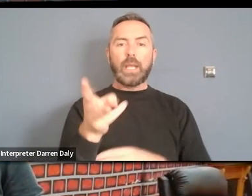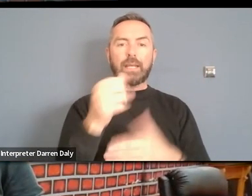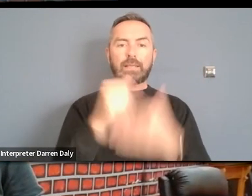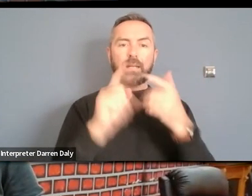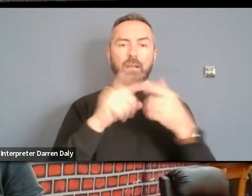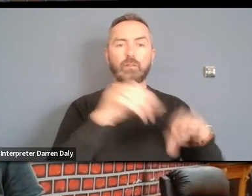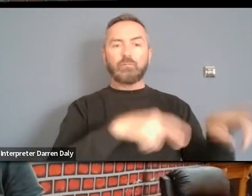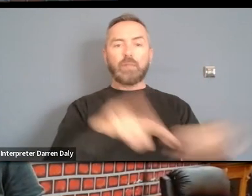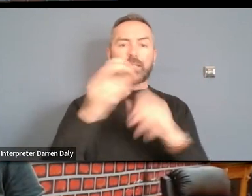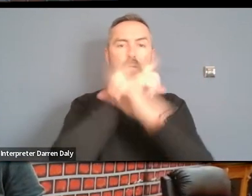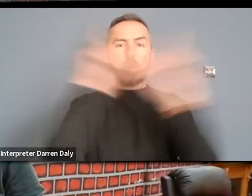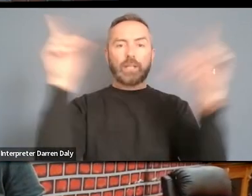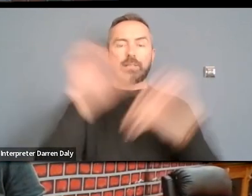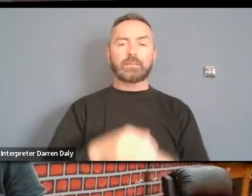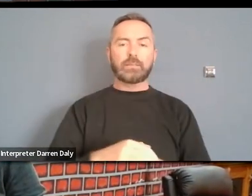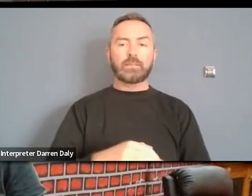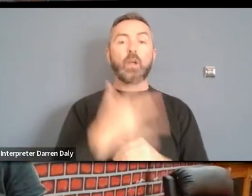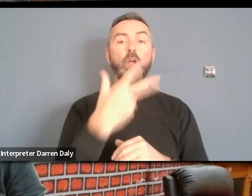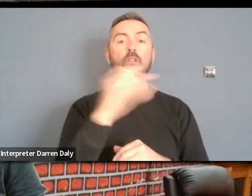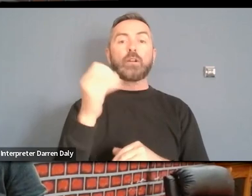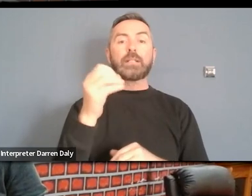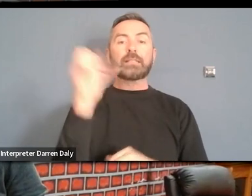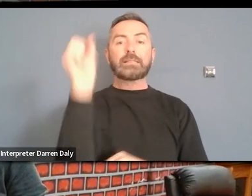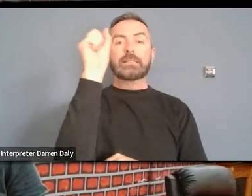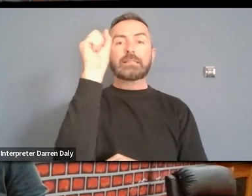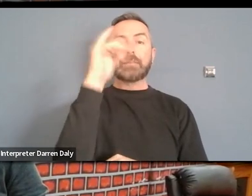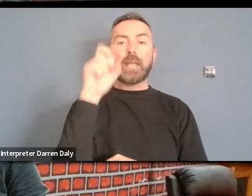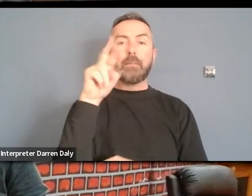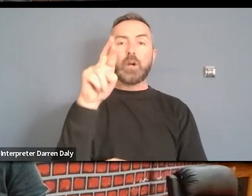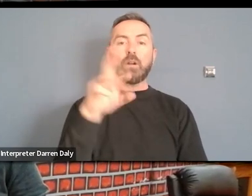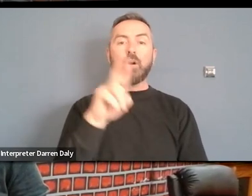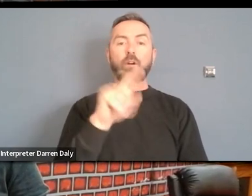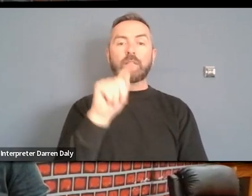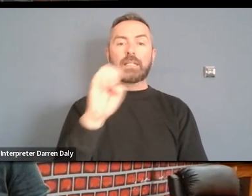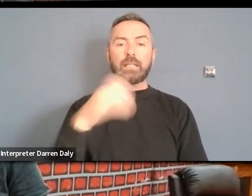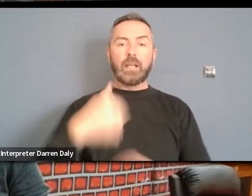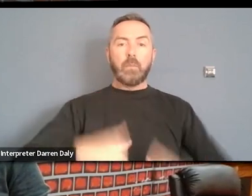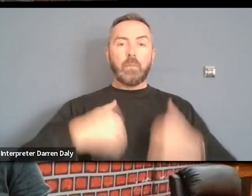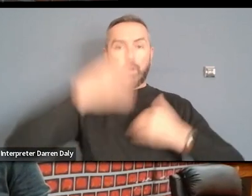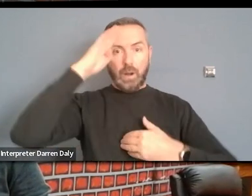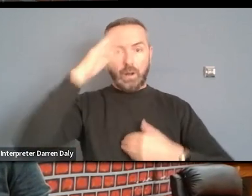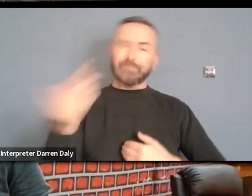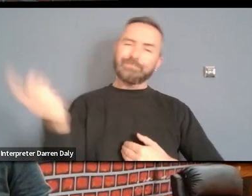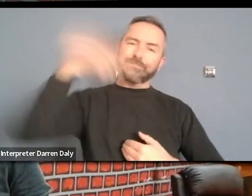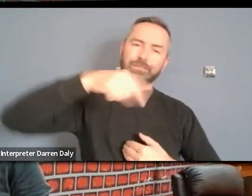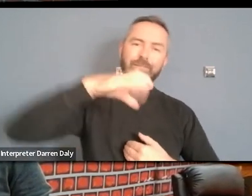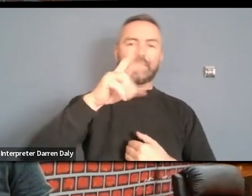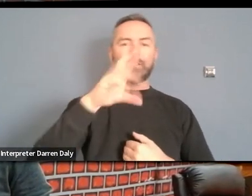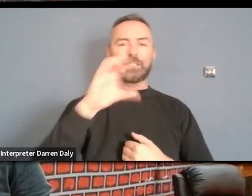On the 30th of September, RTE Morning Ireland came to CRC Hartstown